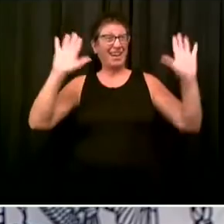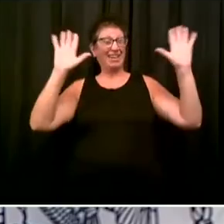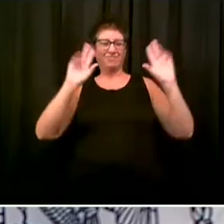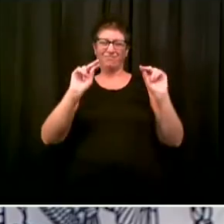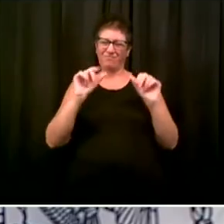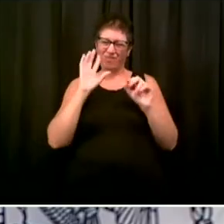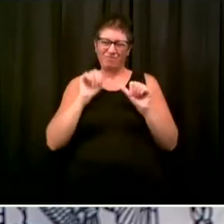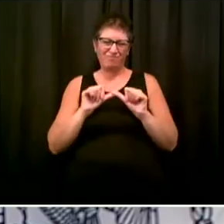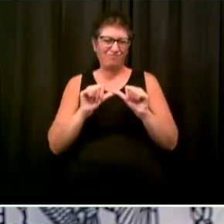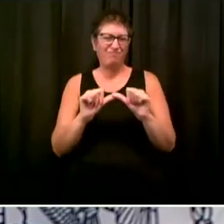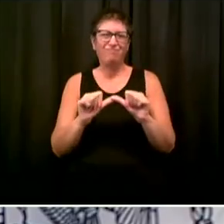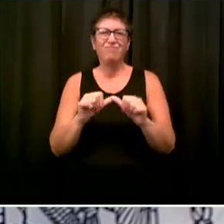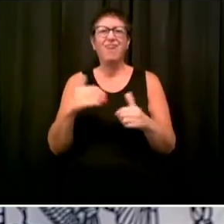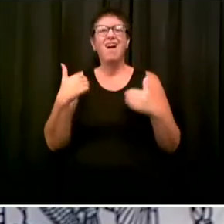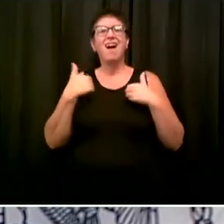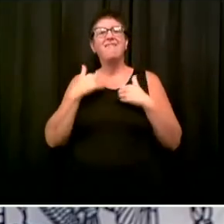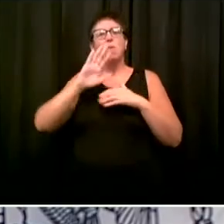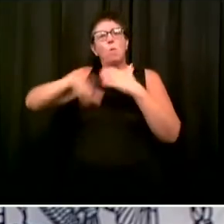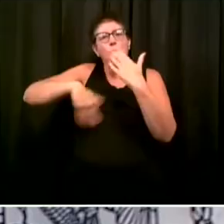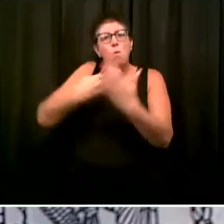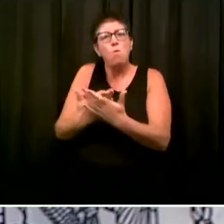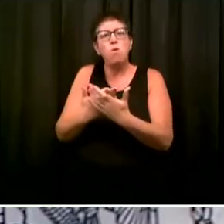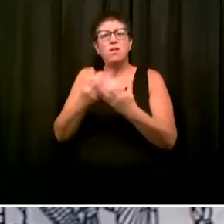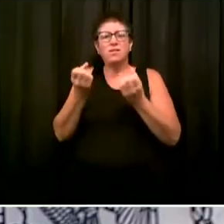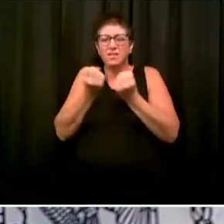SO WE ARE FAR FROM T OUF OTHIS CRISIS. I THINK WE NEED ALL THE